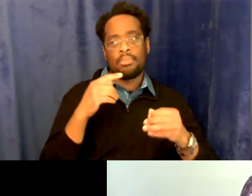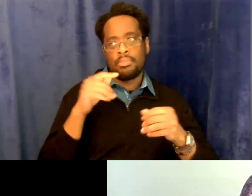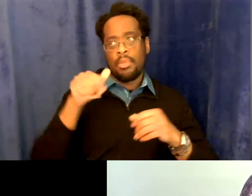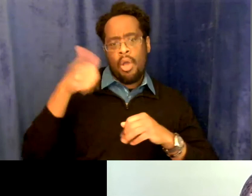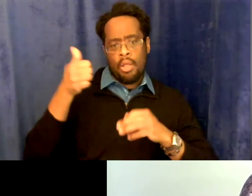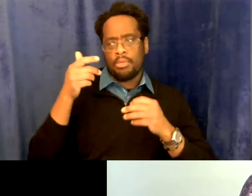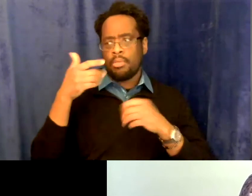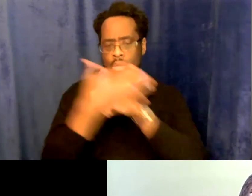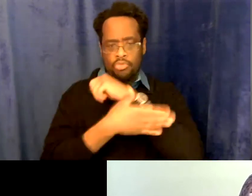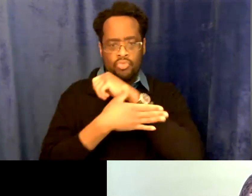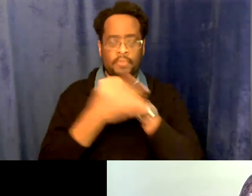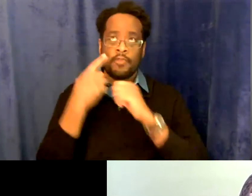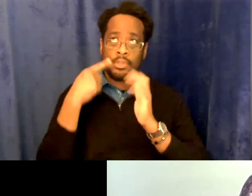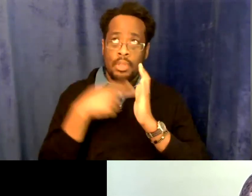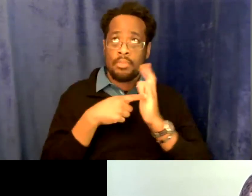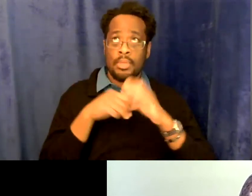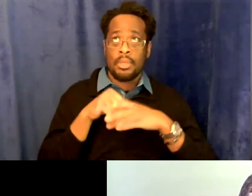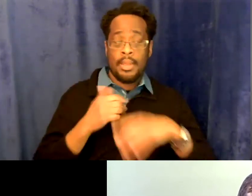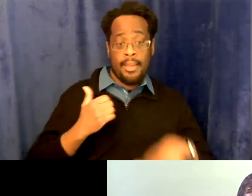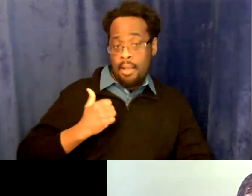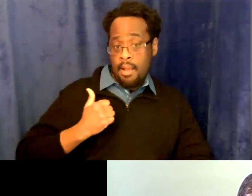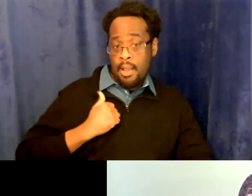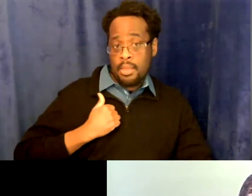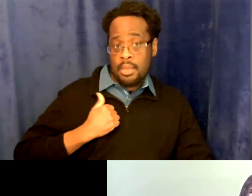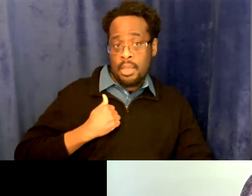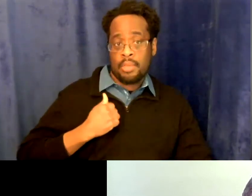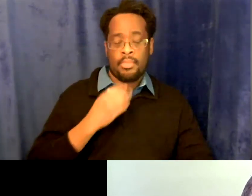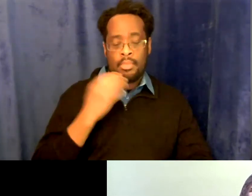and it's not just based on race there are other countries for example canada